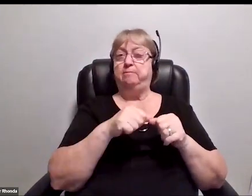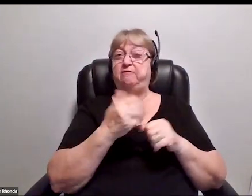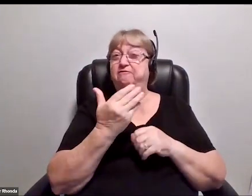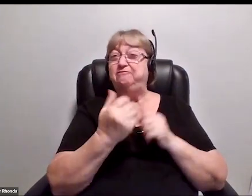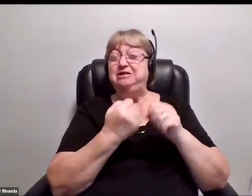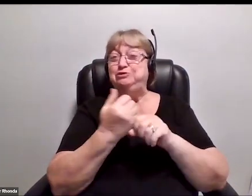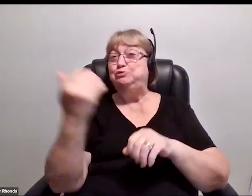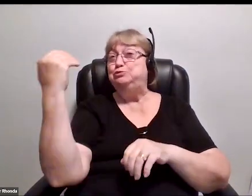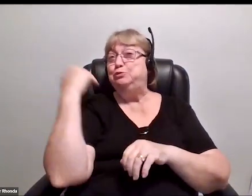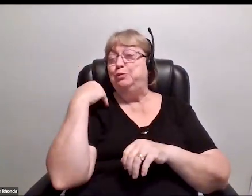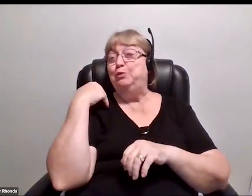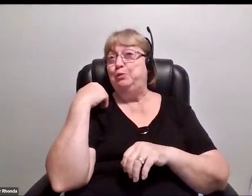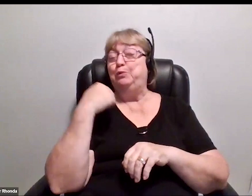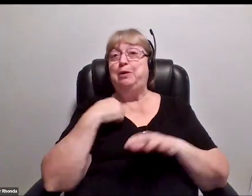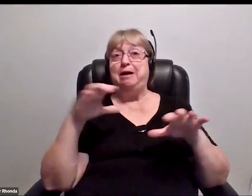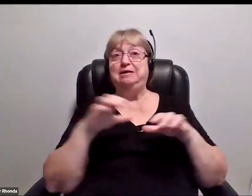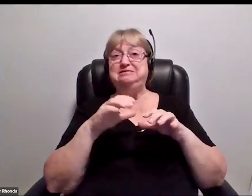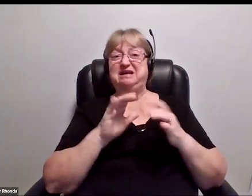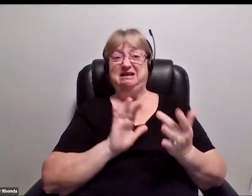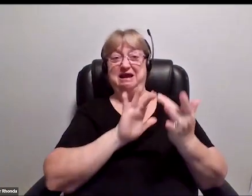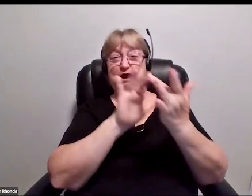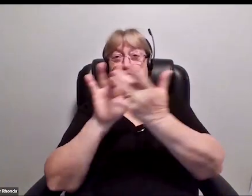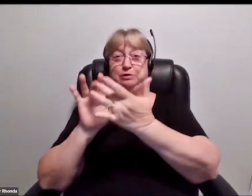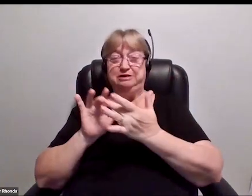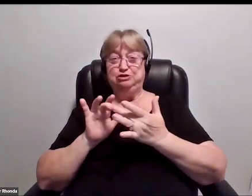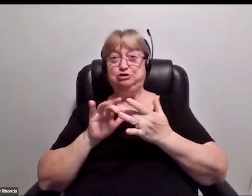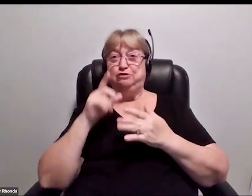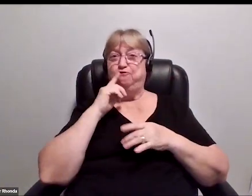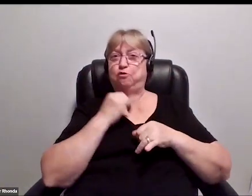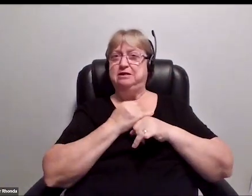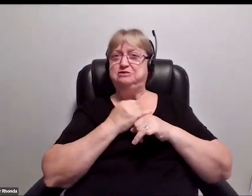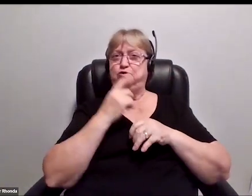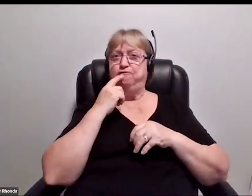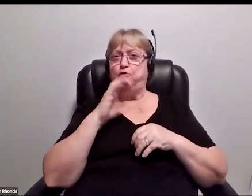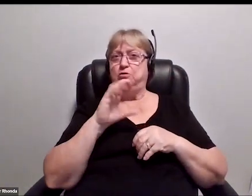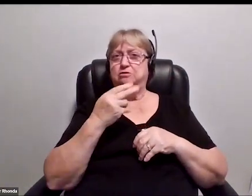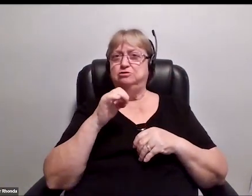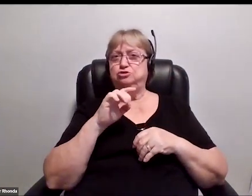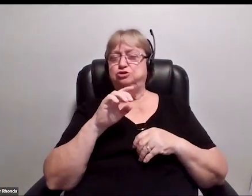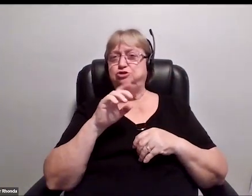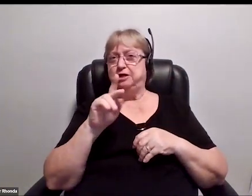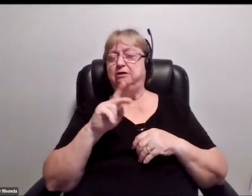I used to do also outreach at the Institute in the Czech Republic, and there I asked children,